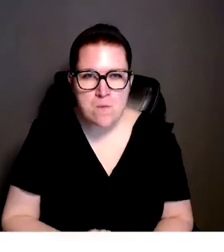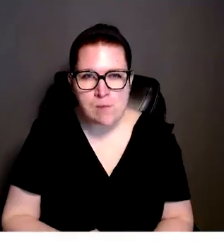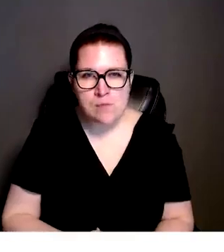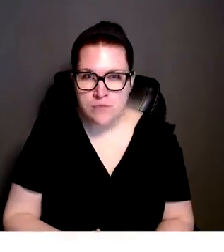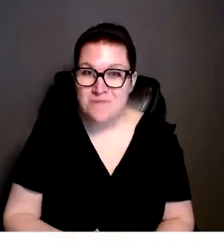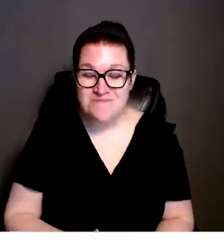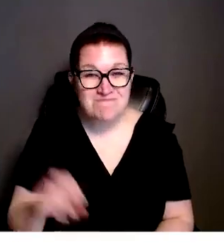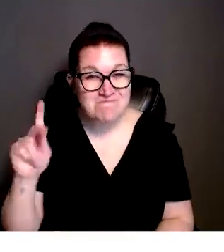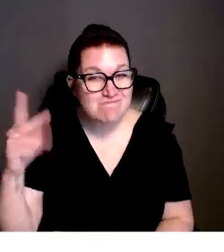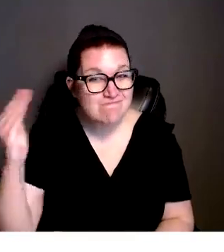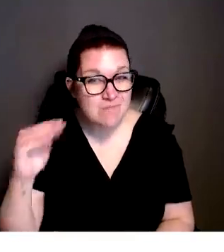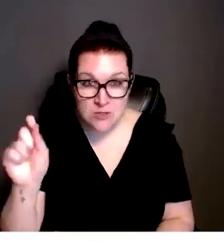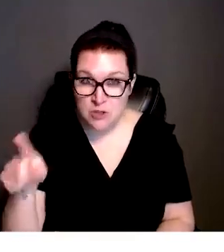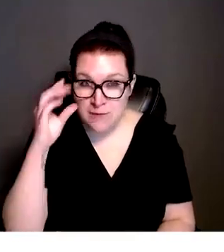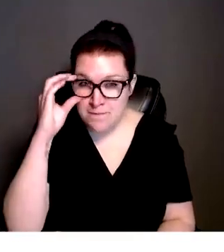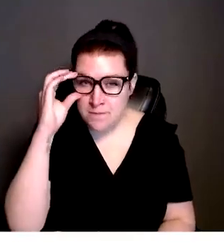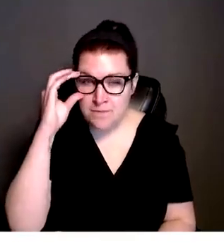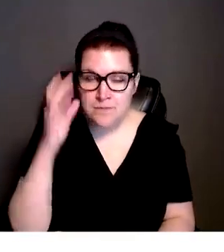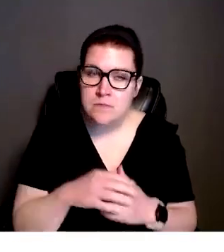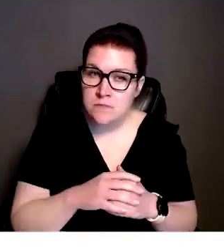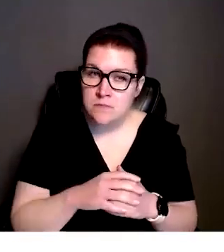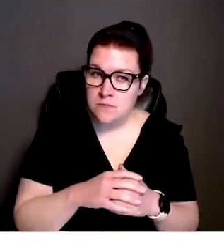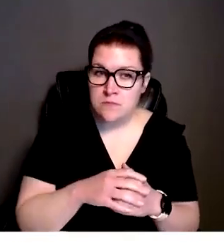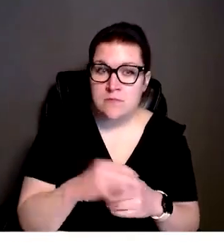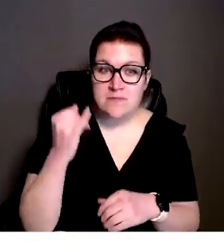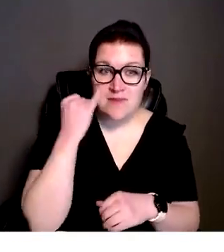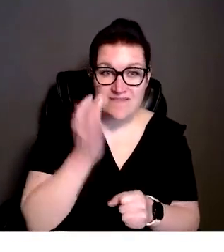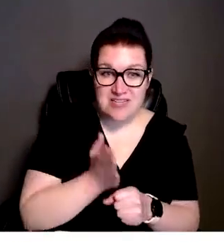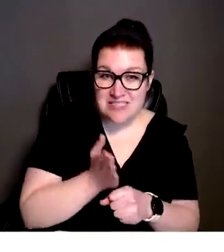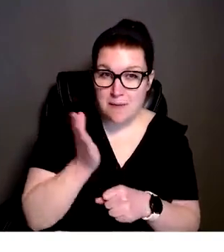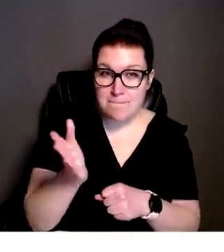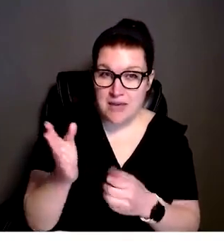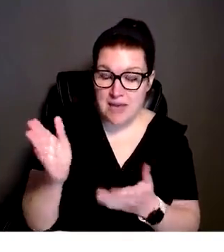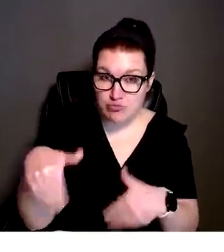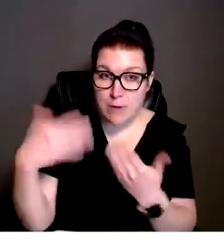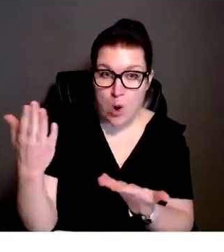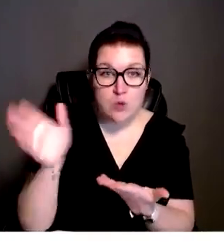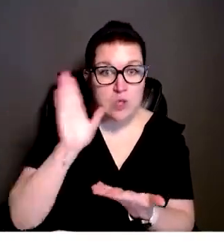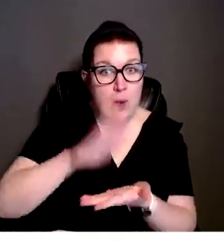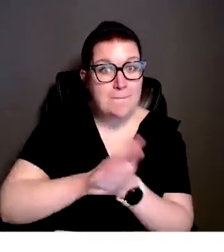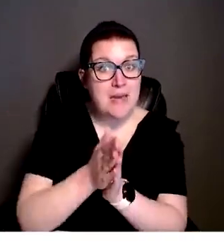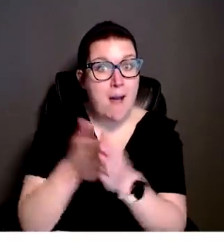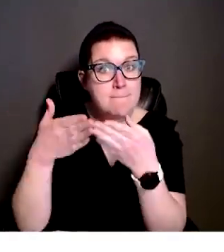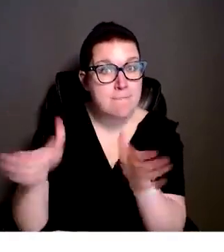[Camille Anoll-Hunter]: Okay. Next question. Will submitted proposals be made publicly available for viewing by the general public?